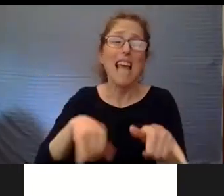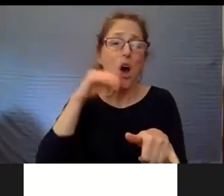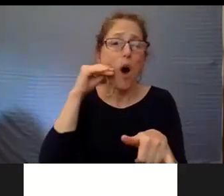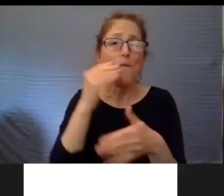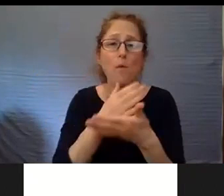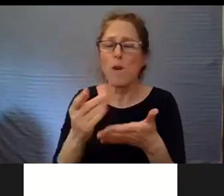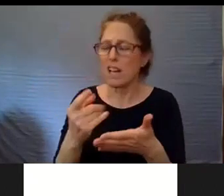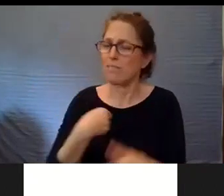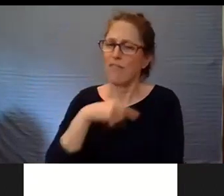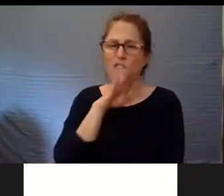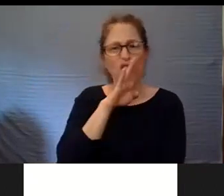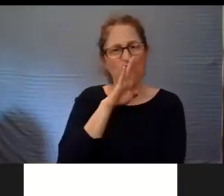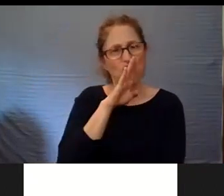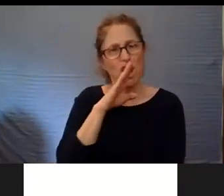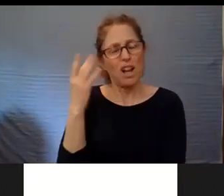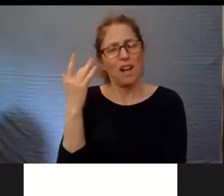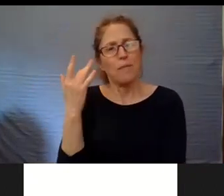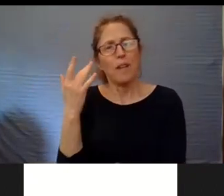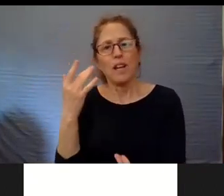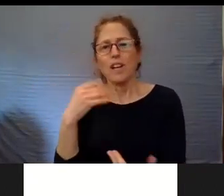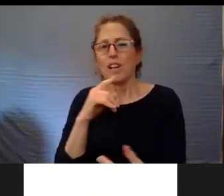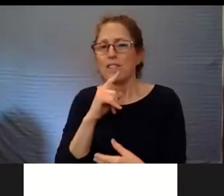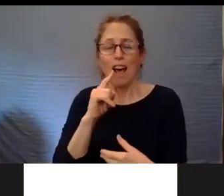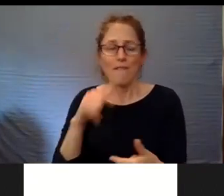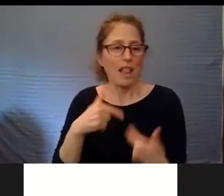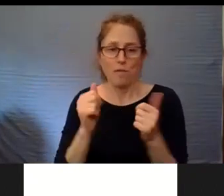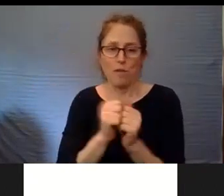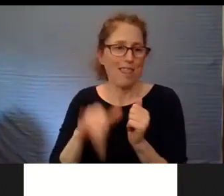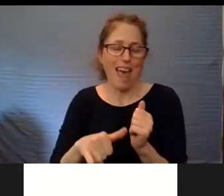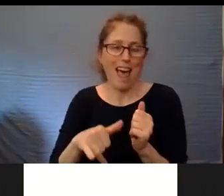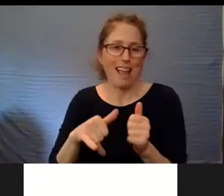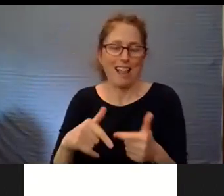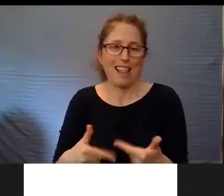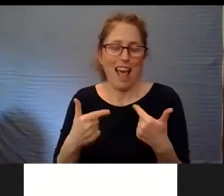We were frustrated because it's a lived reality for so many people who live with disabilities and chronic pain